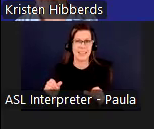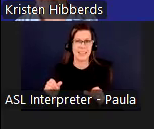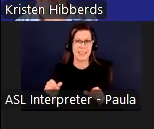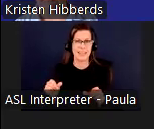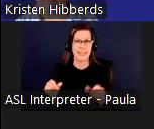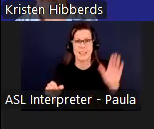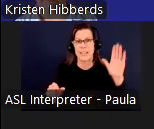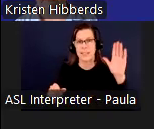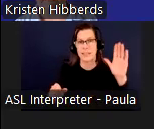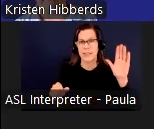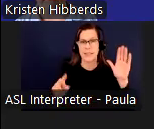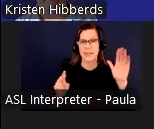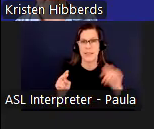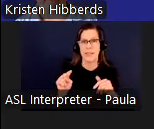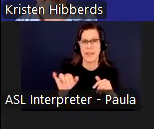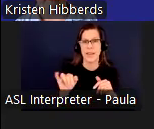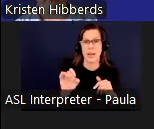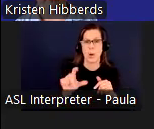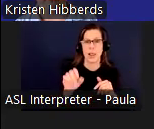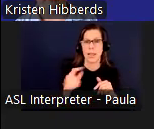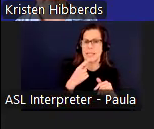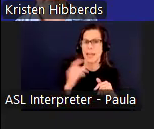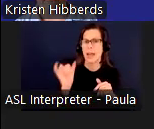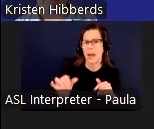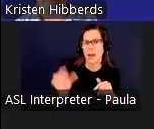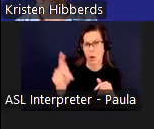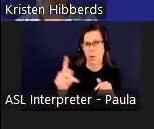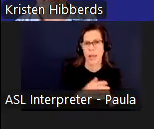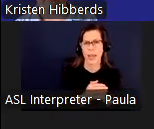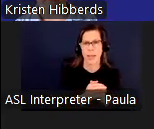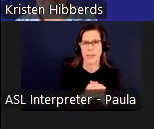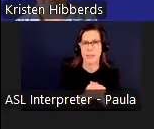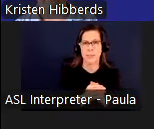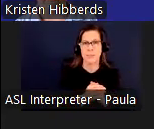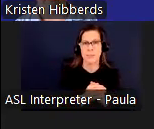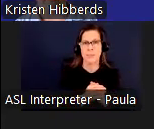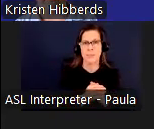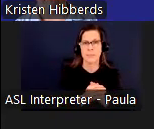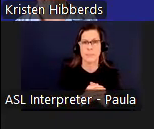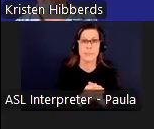OK, well, I, I would just, I would just like to say on the record